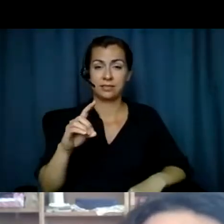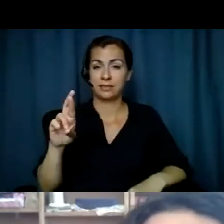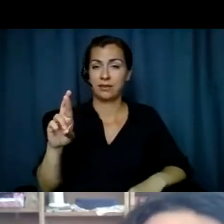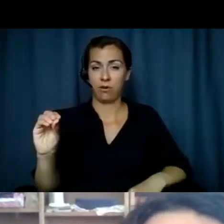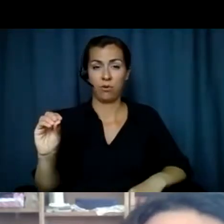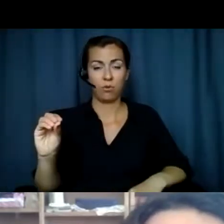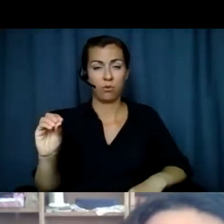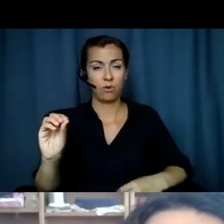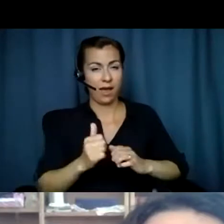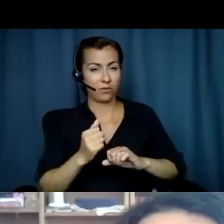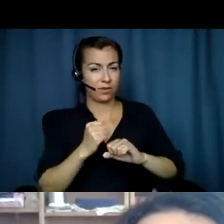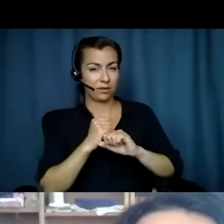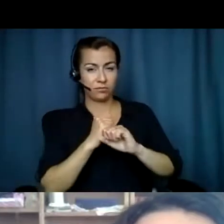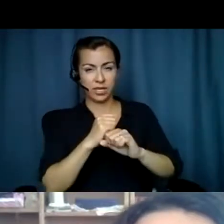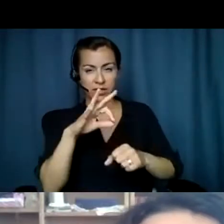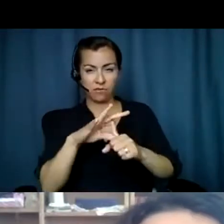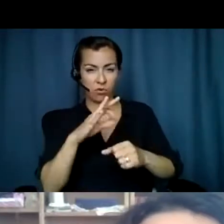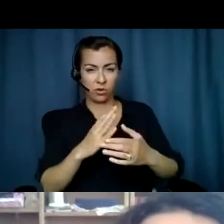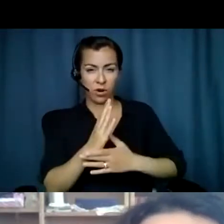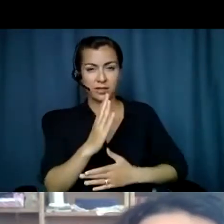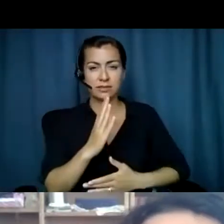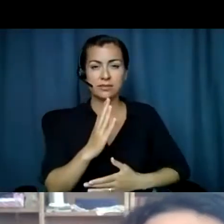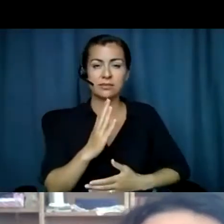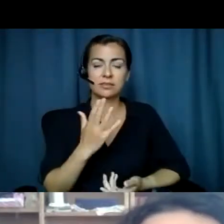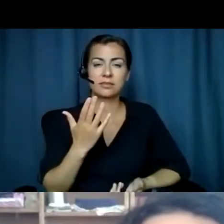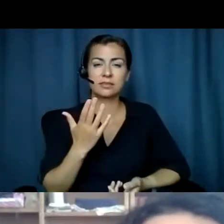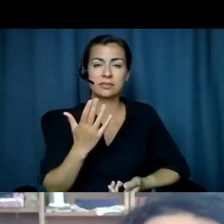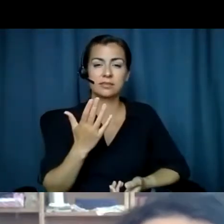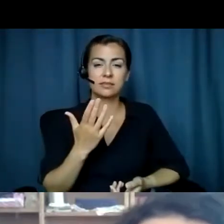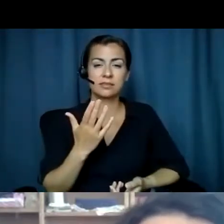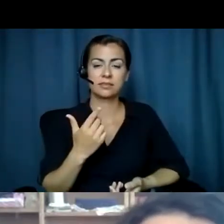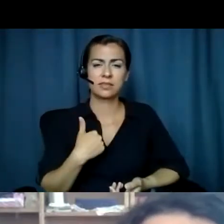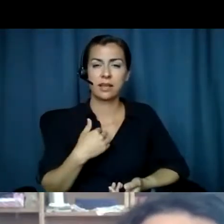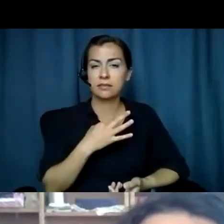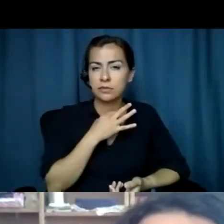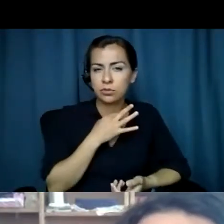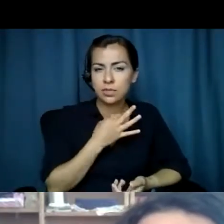answer your question? Yeah I think so. Thank you.